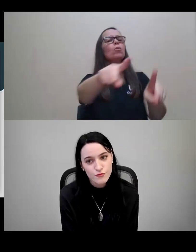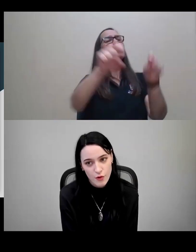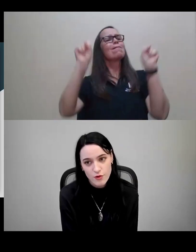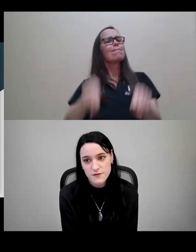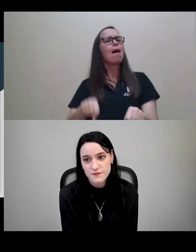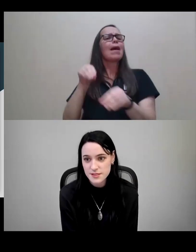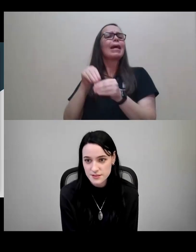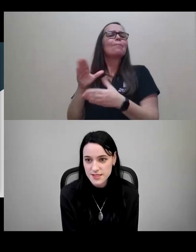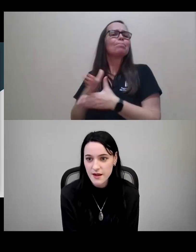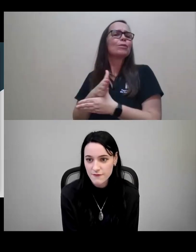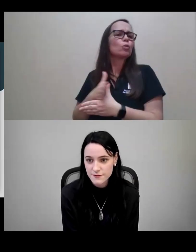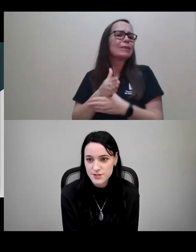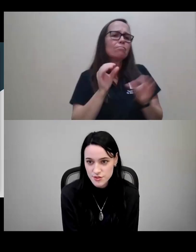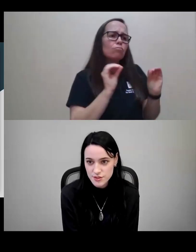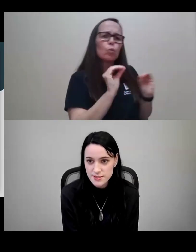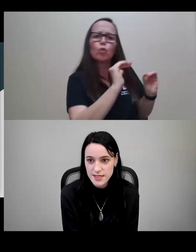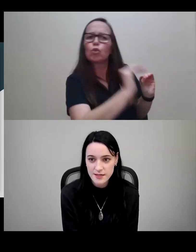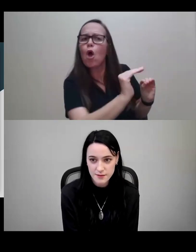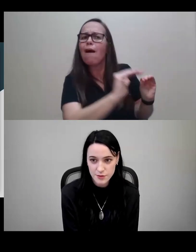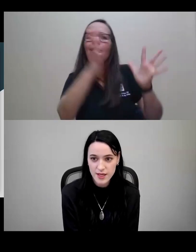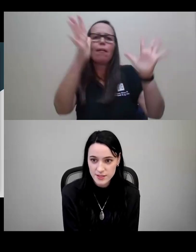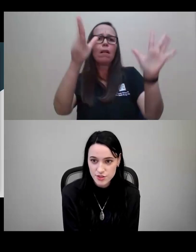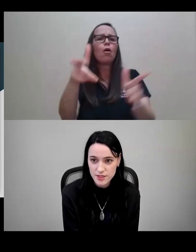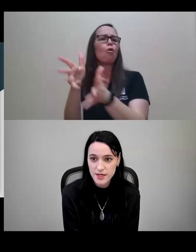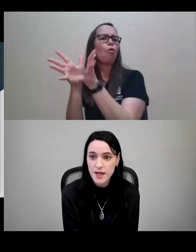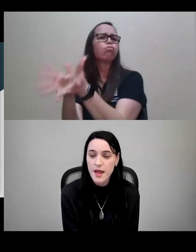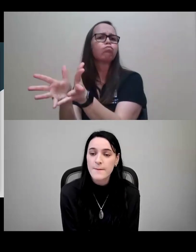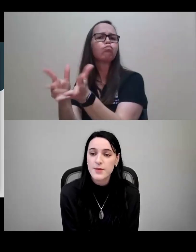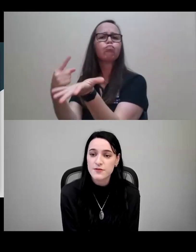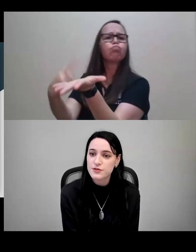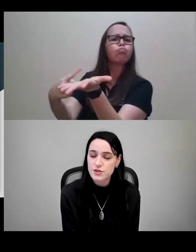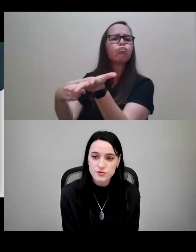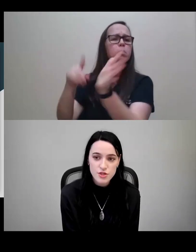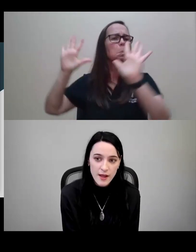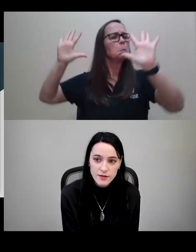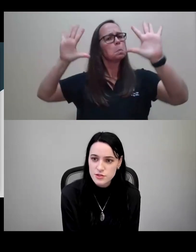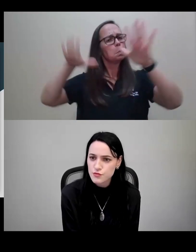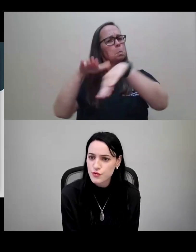their own roles to facilitate conversation and communication. But if there's no child